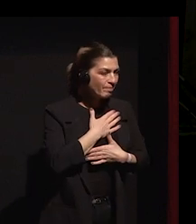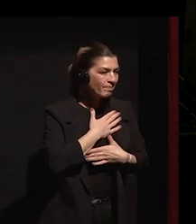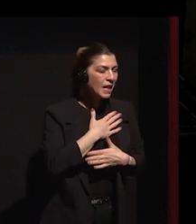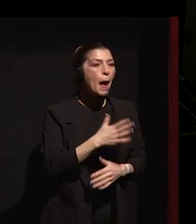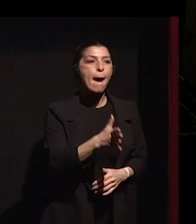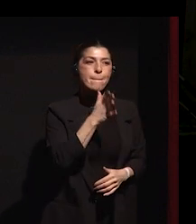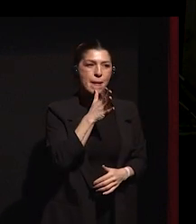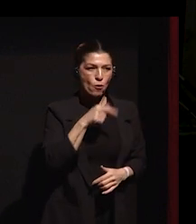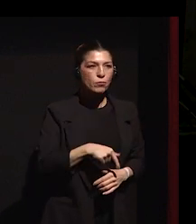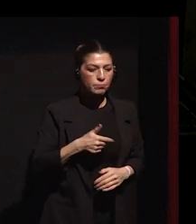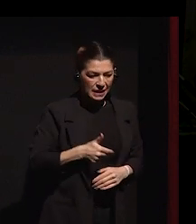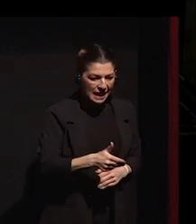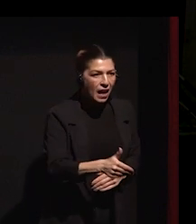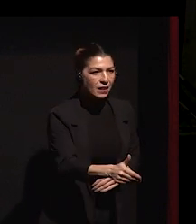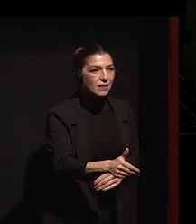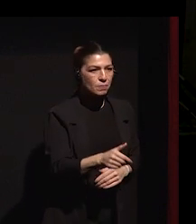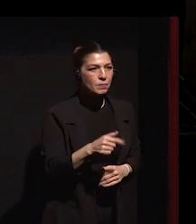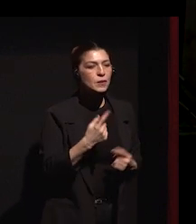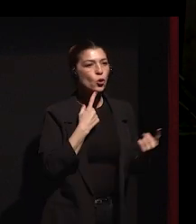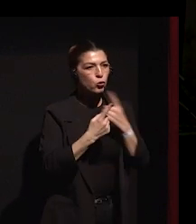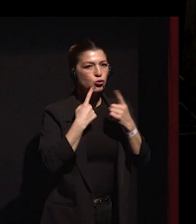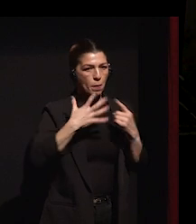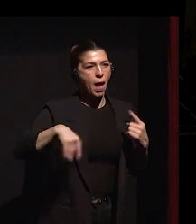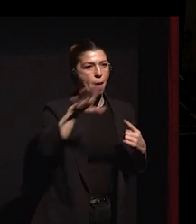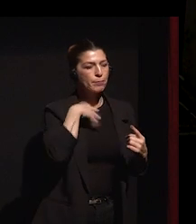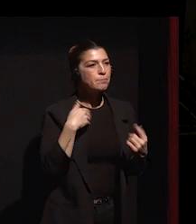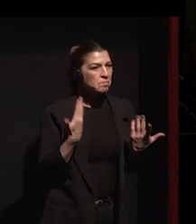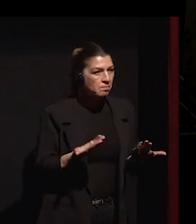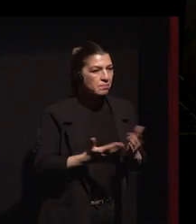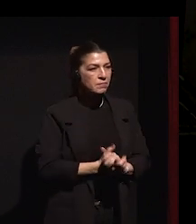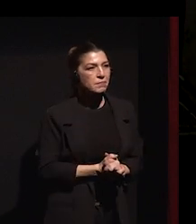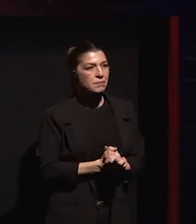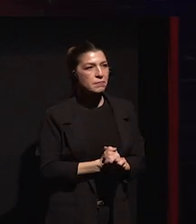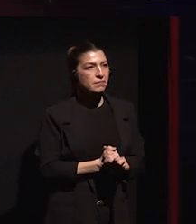so I'll be able to think more about the things that have made me do what I'm doing.